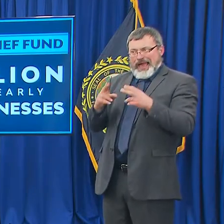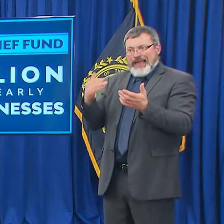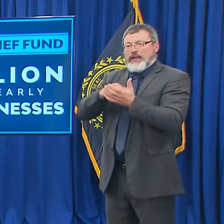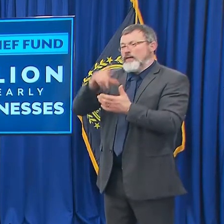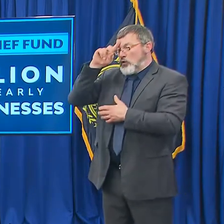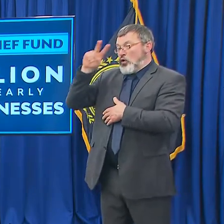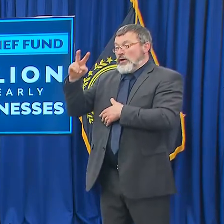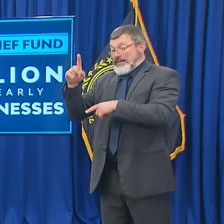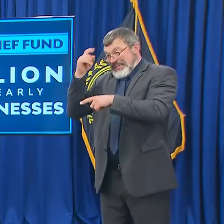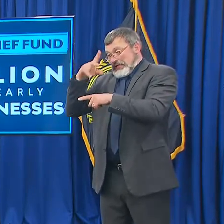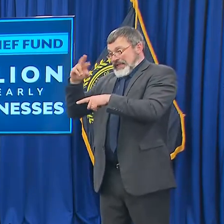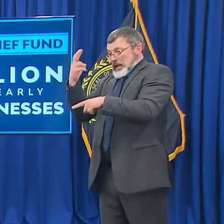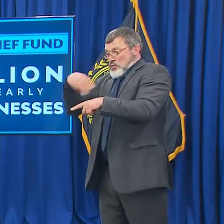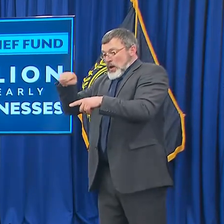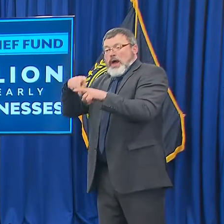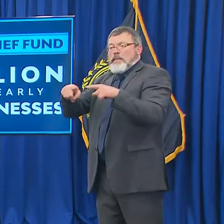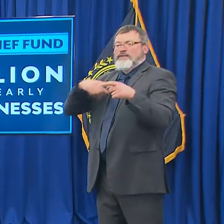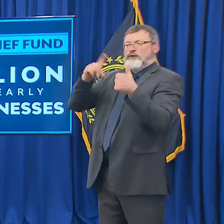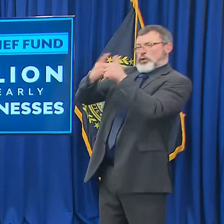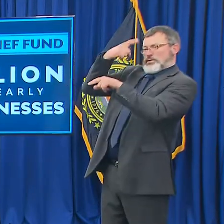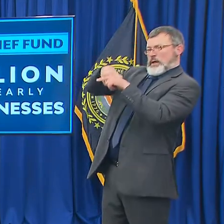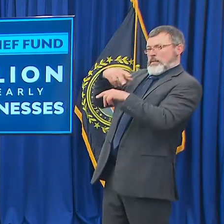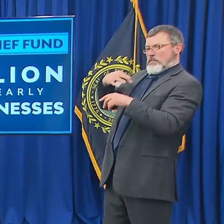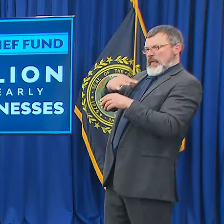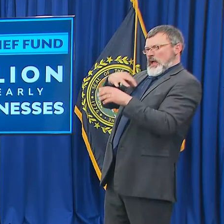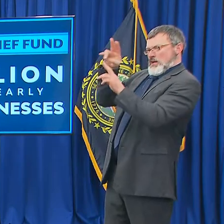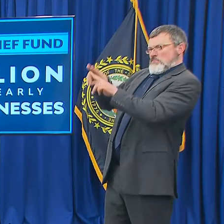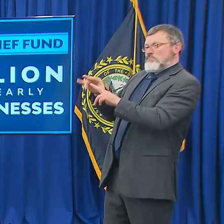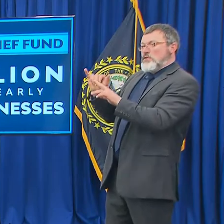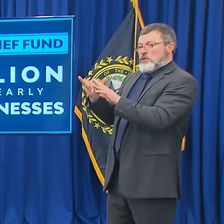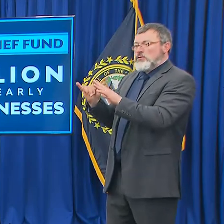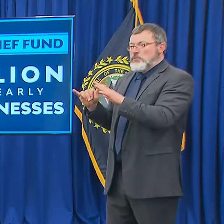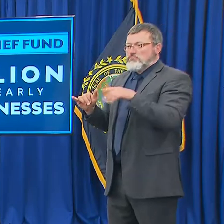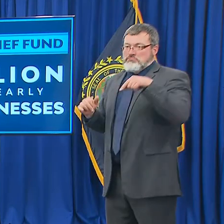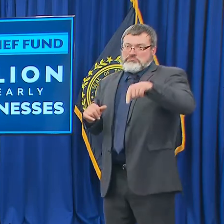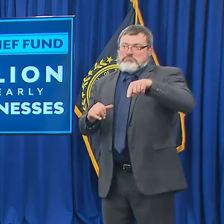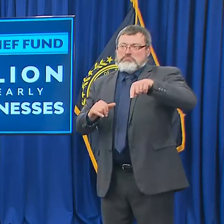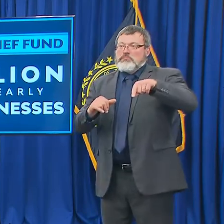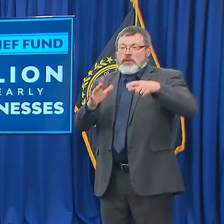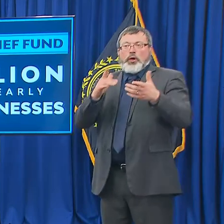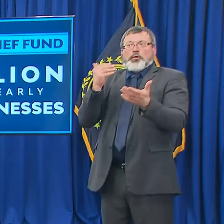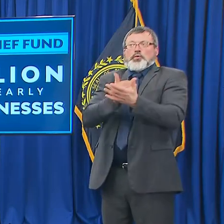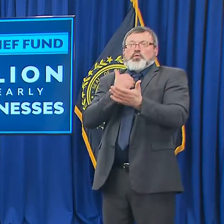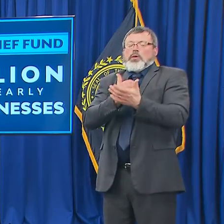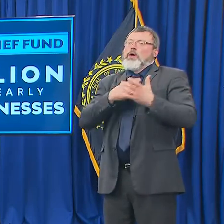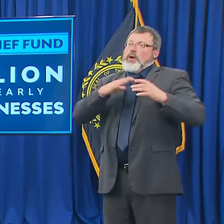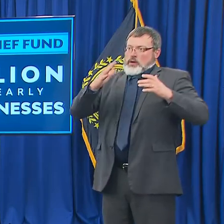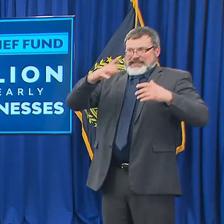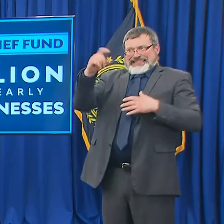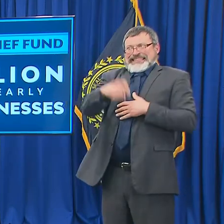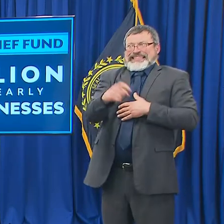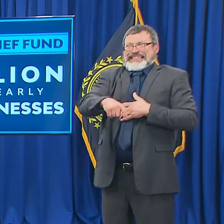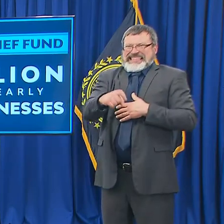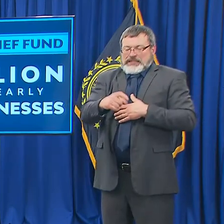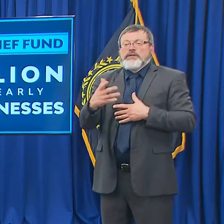was approximately 50000 dollars. The average award for the new applicants was about seventy eight thousand the reappearance was about 34000.